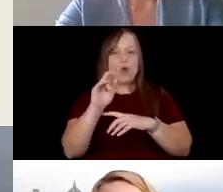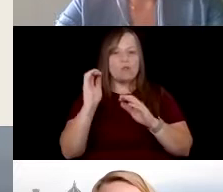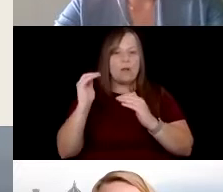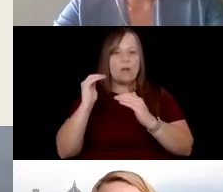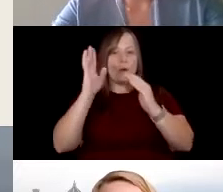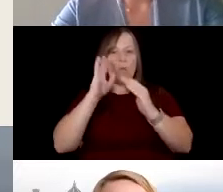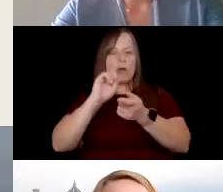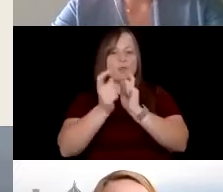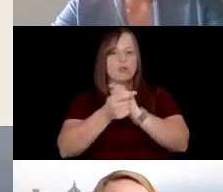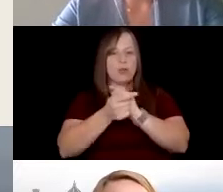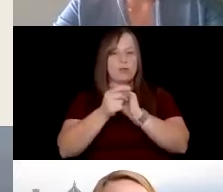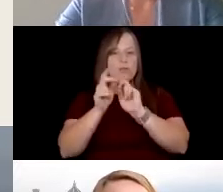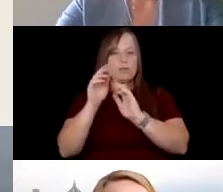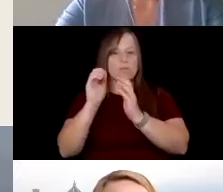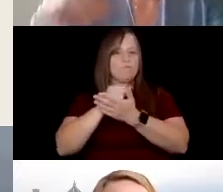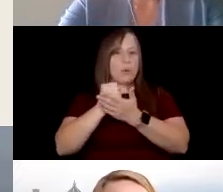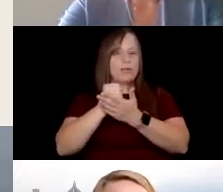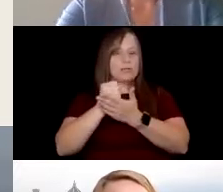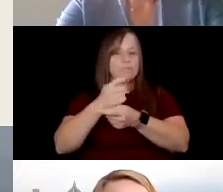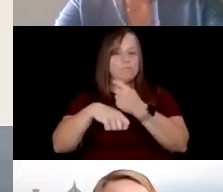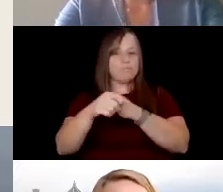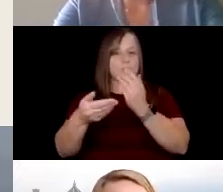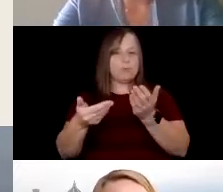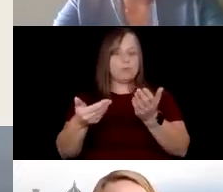that previous status is erased completely and you are given the new higher status.